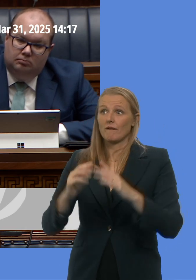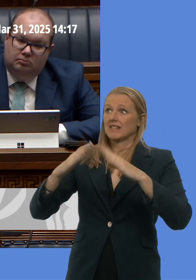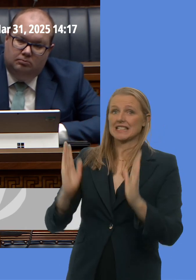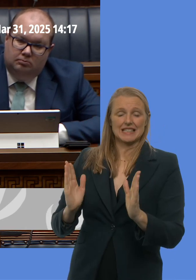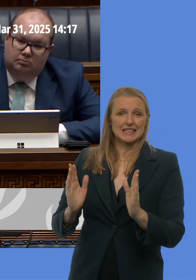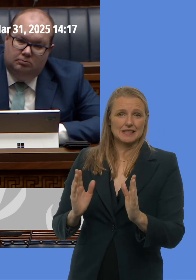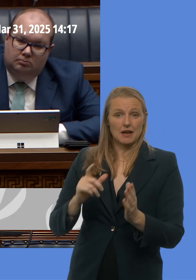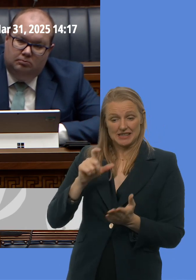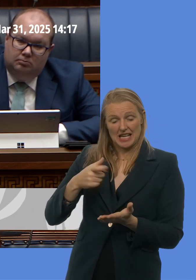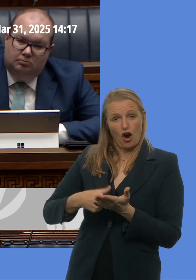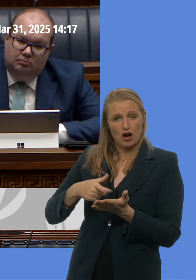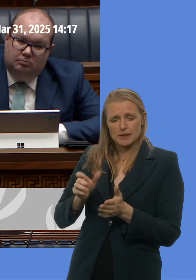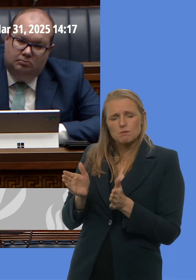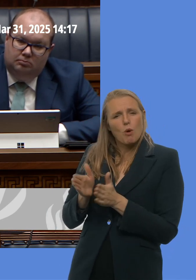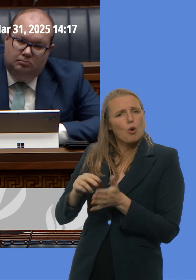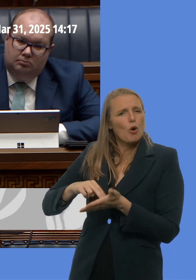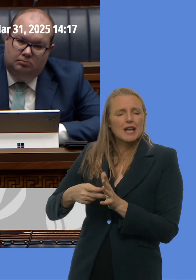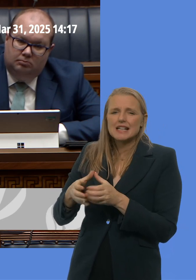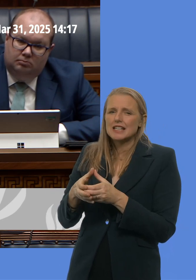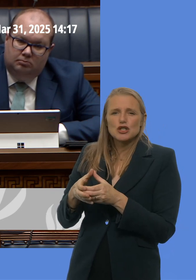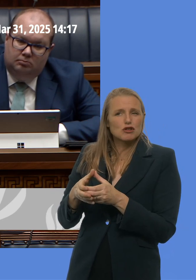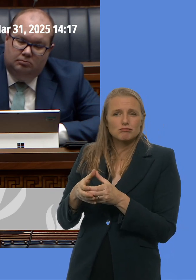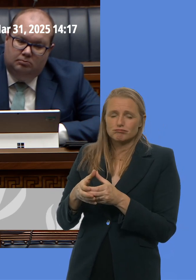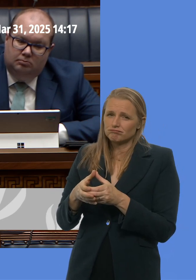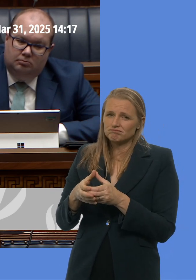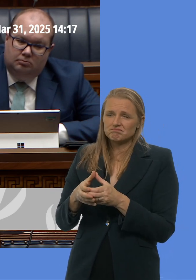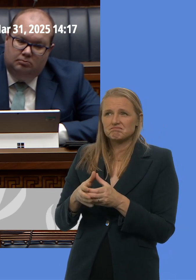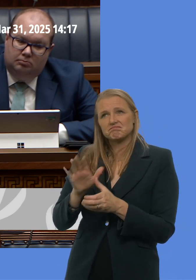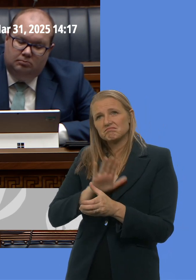The CRC is a small organisation with an average complement of 17 staff.